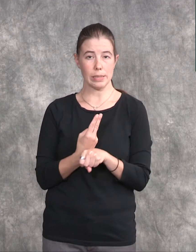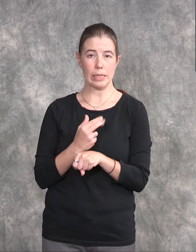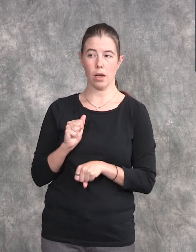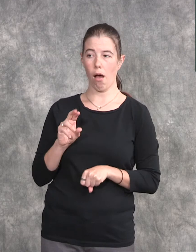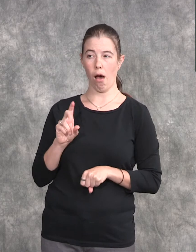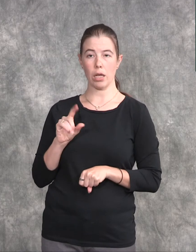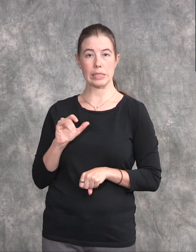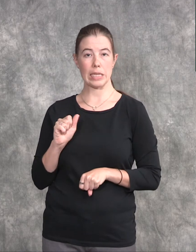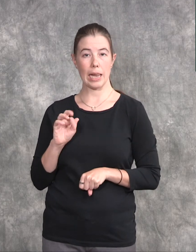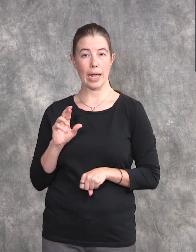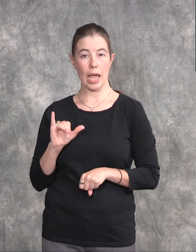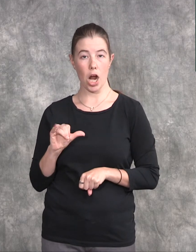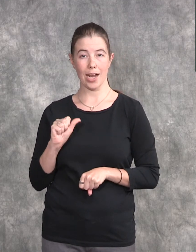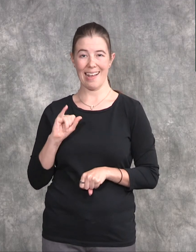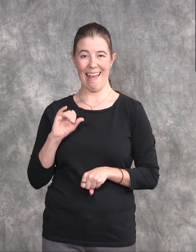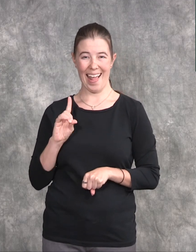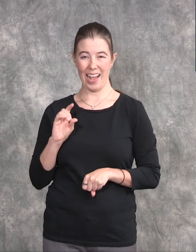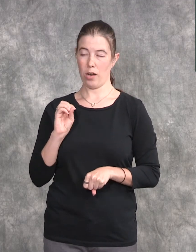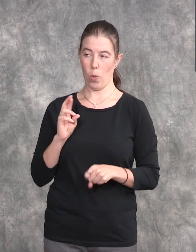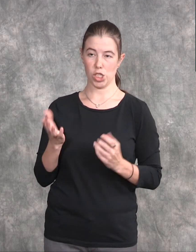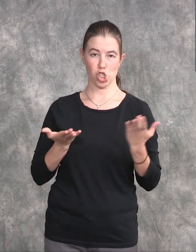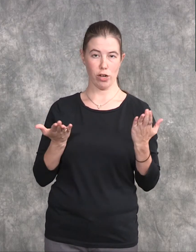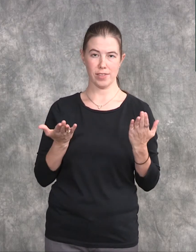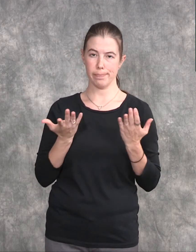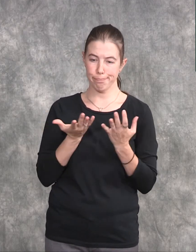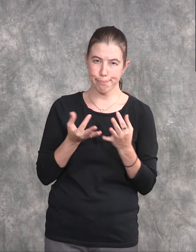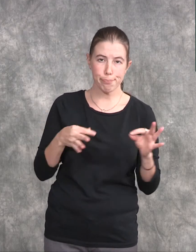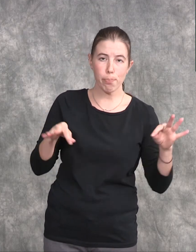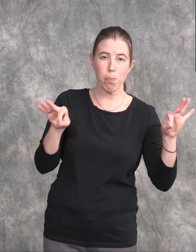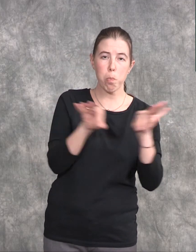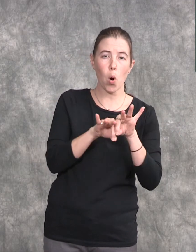When using an auxiliary aid or service,